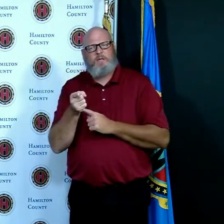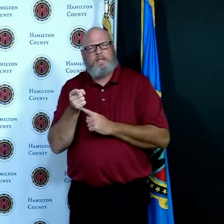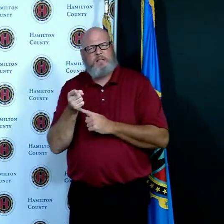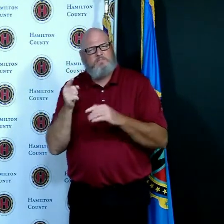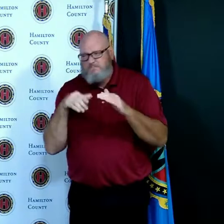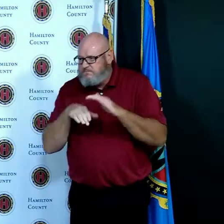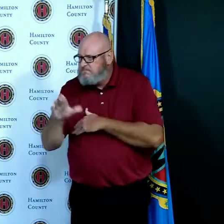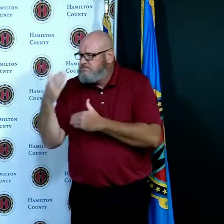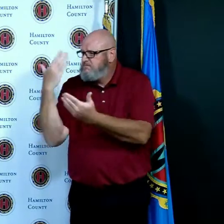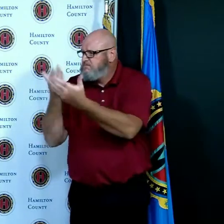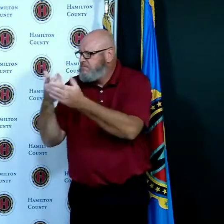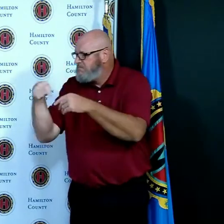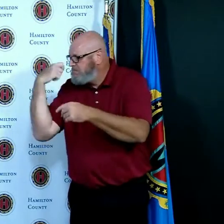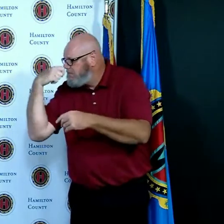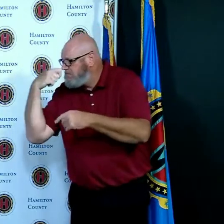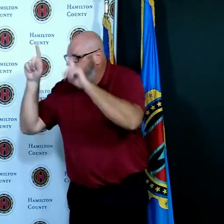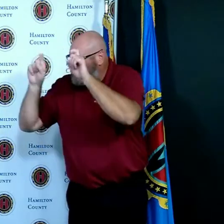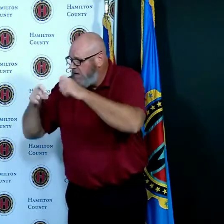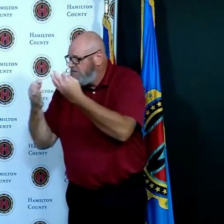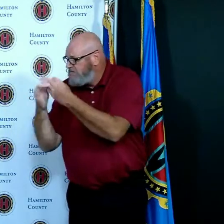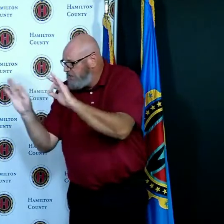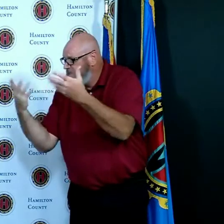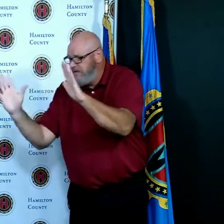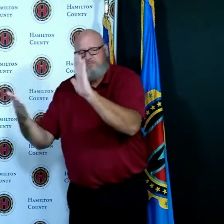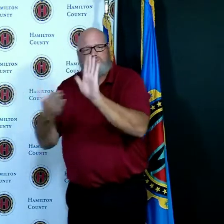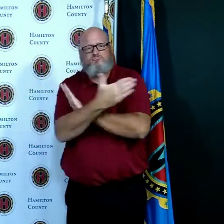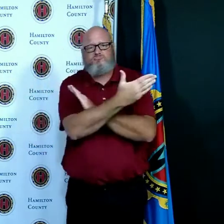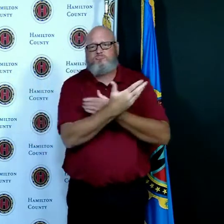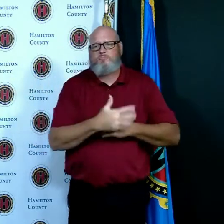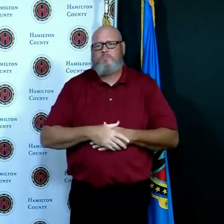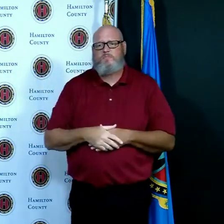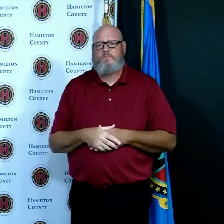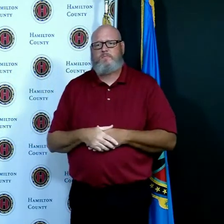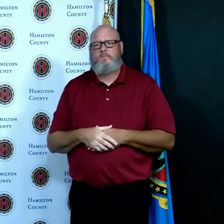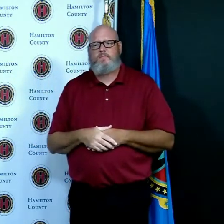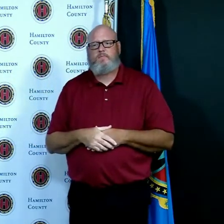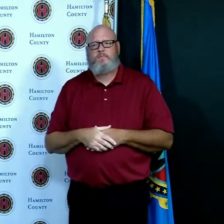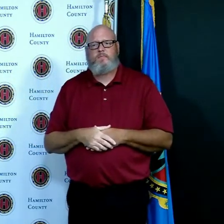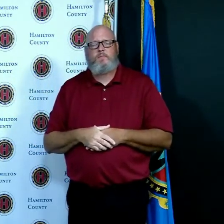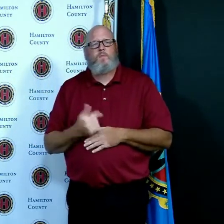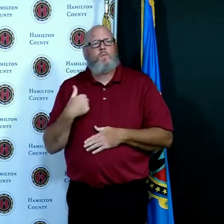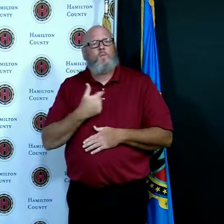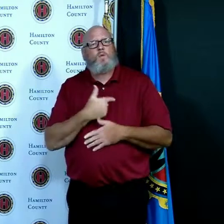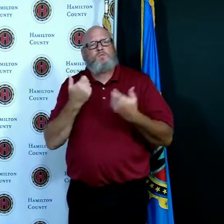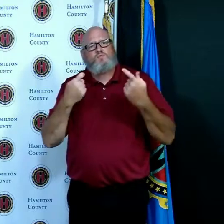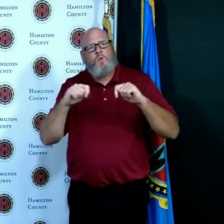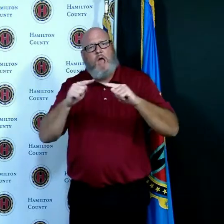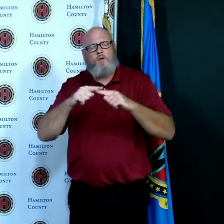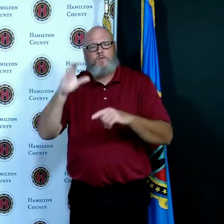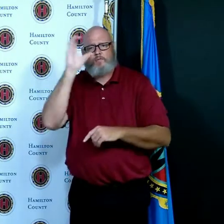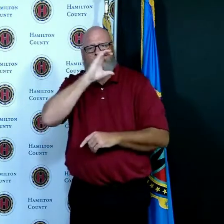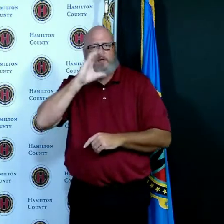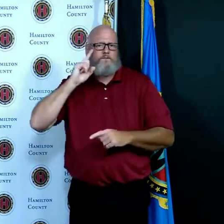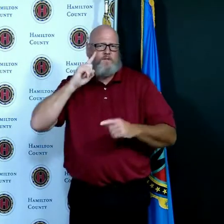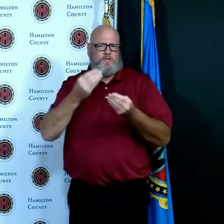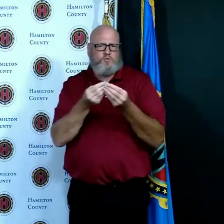barrier-free the goal is to provide that convenient testing because we know that early detection is